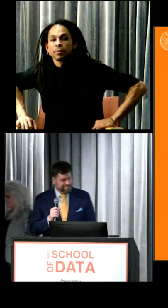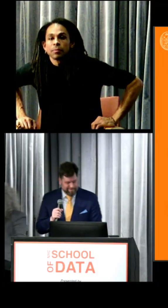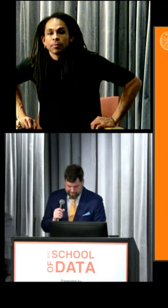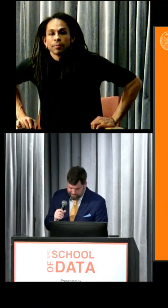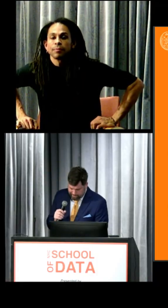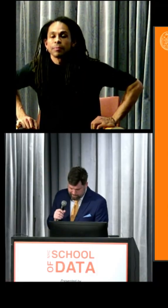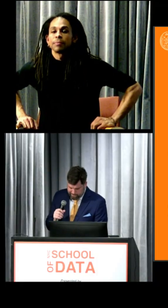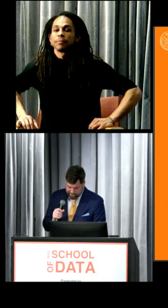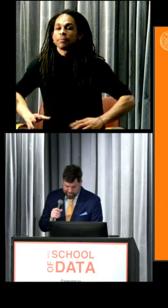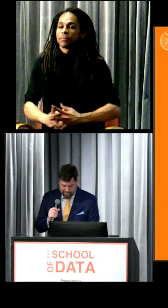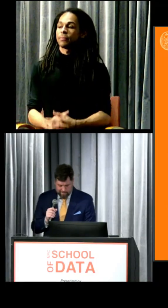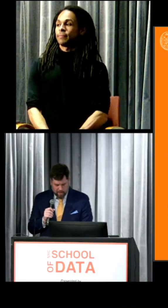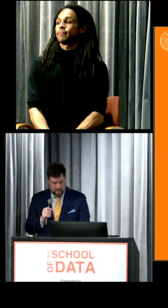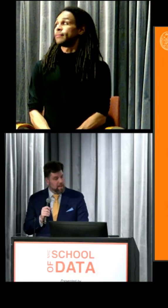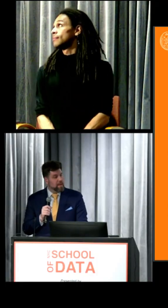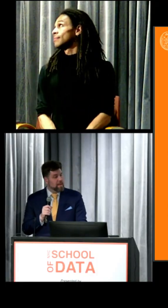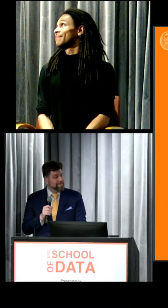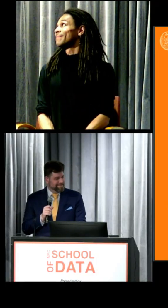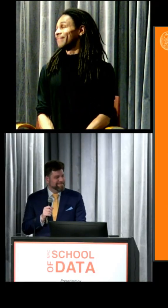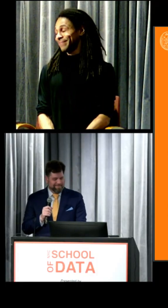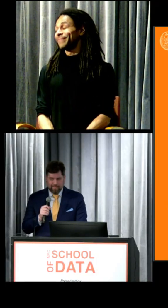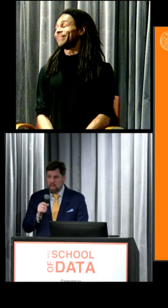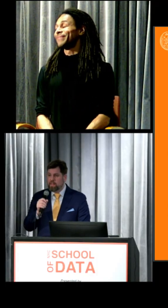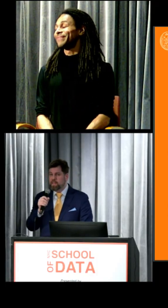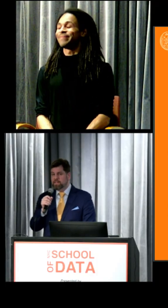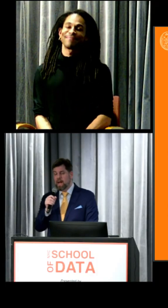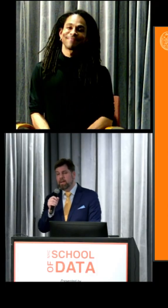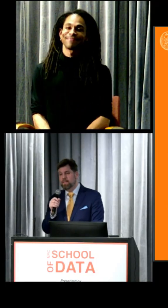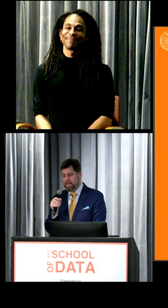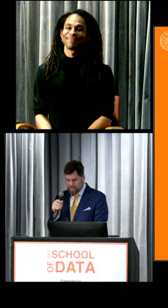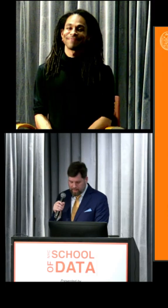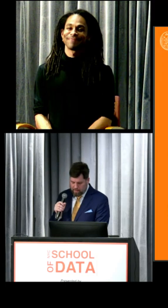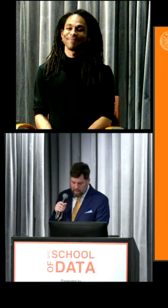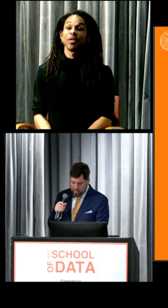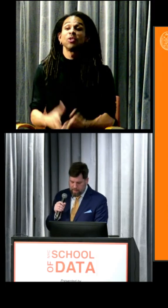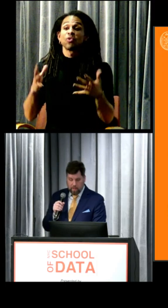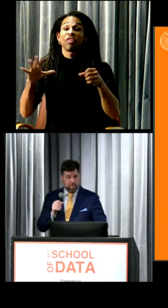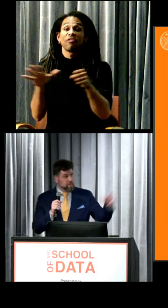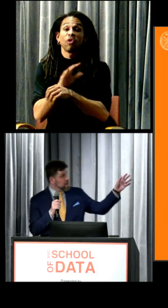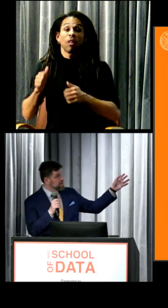Nice I knew from the beginning of the project and our user testing only confirmed that we really